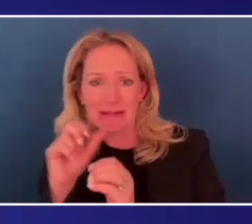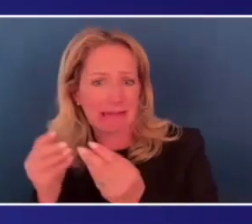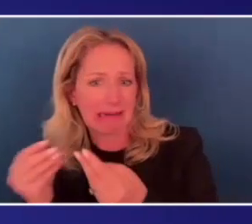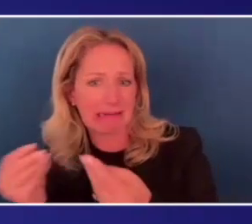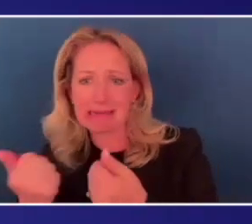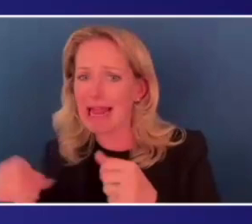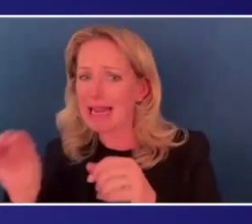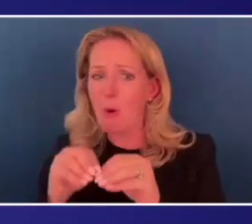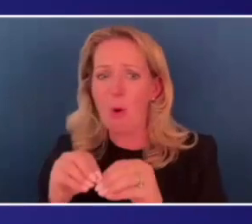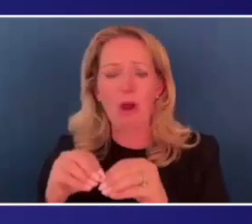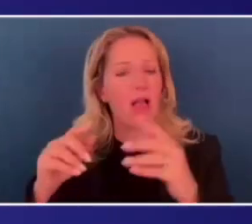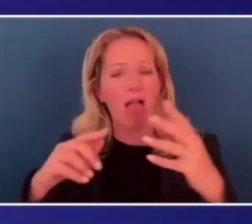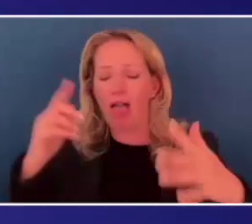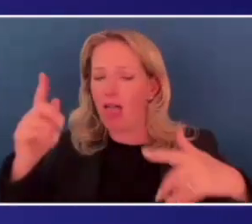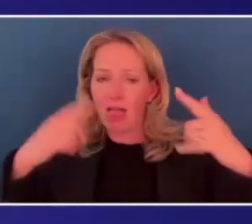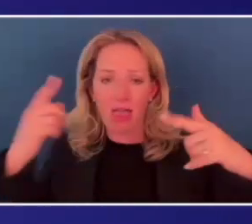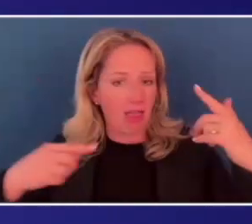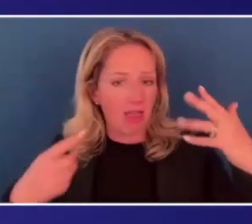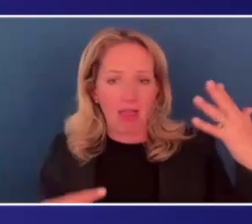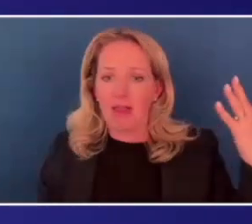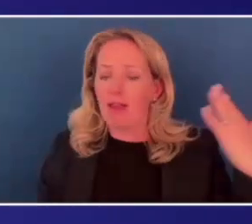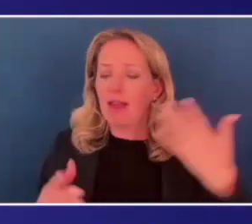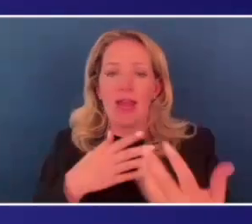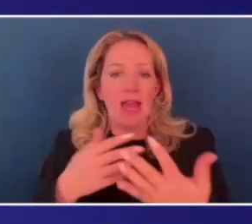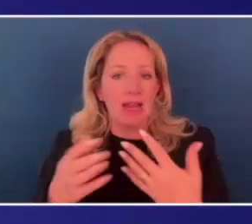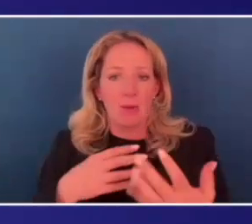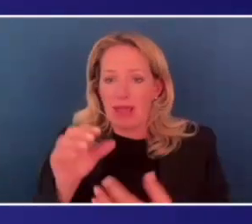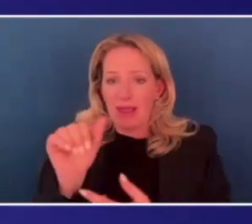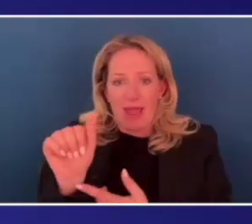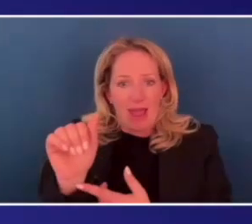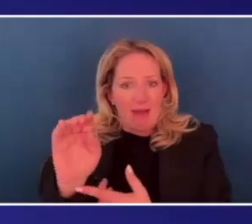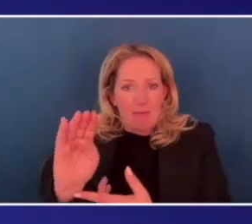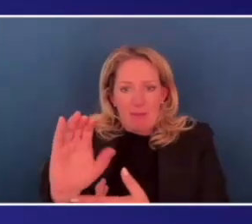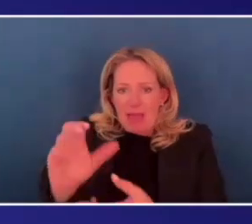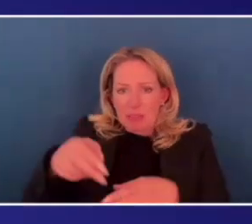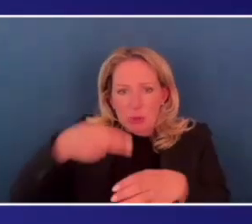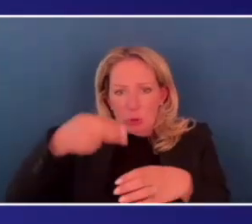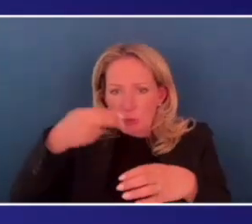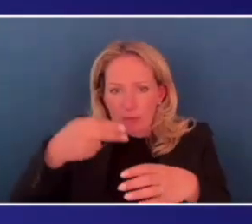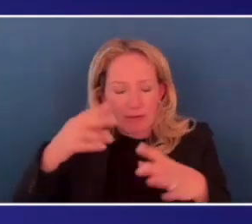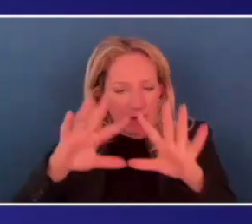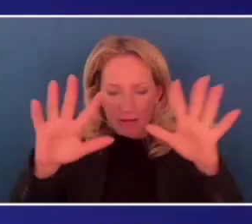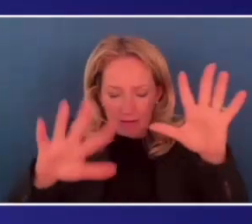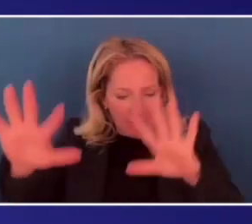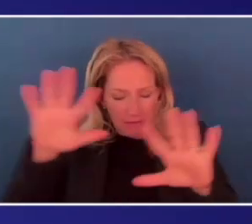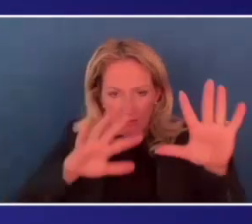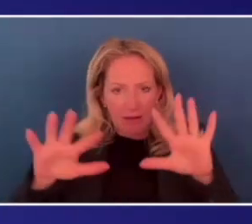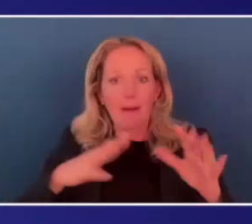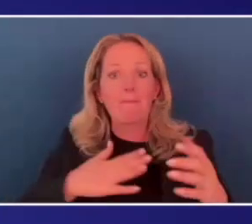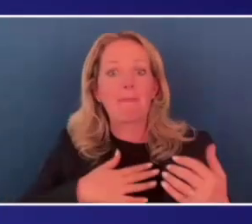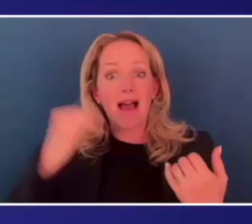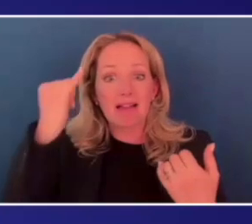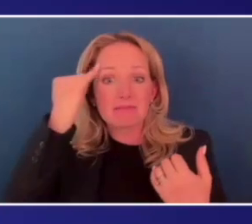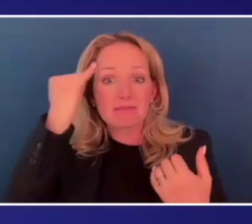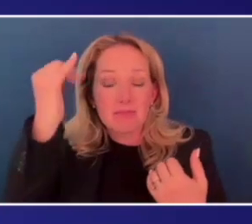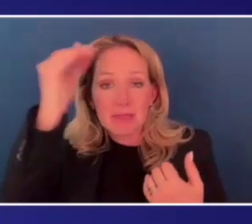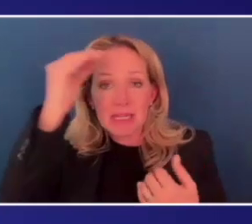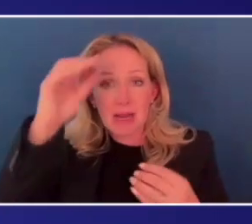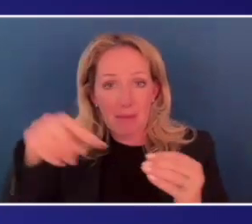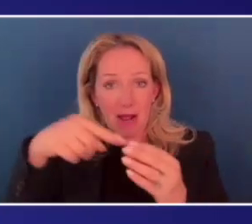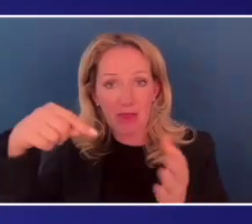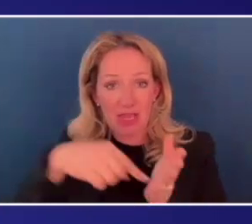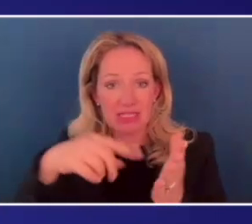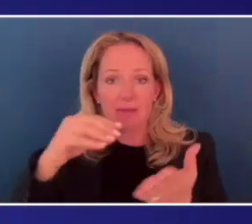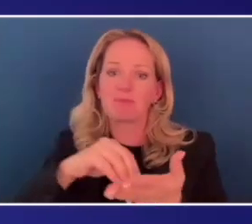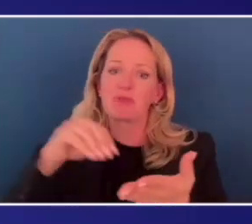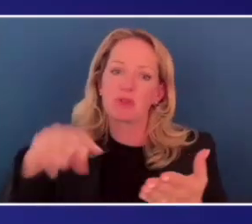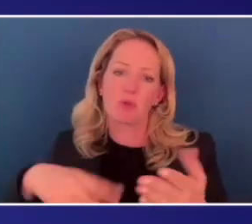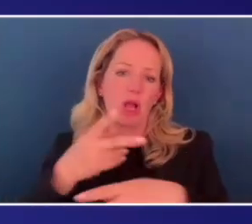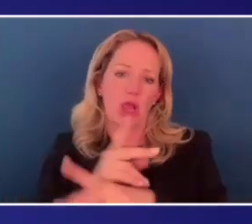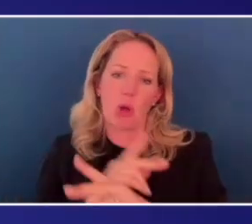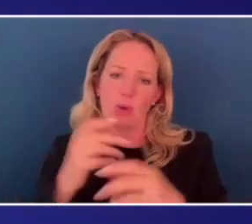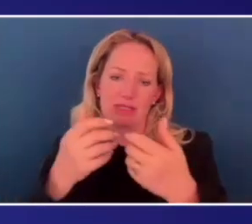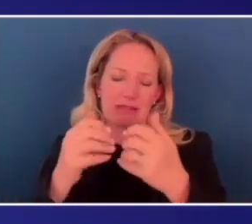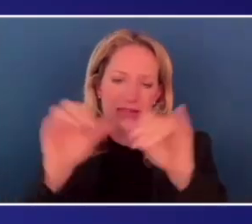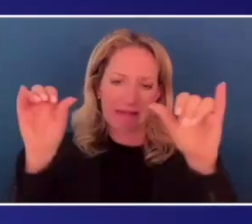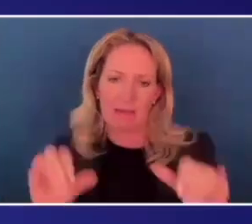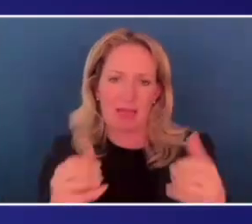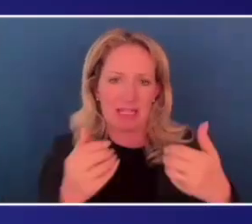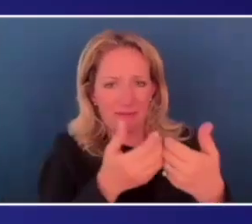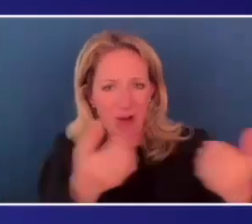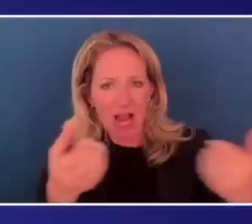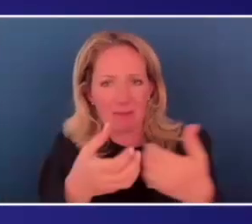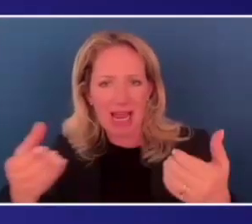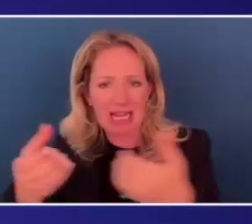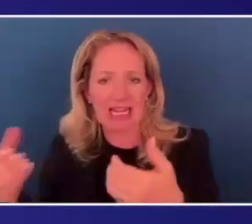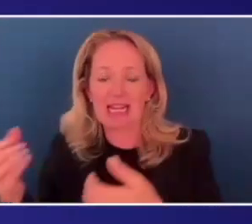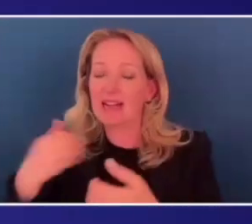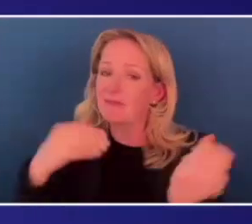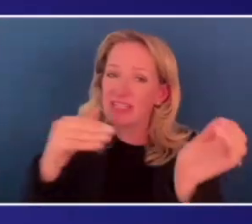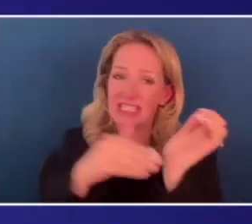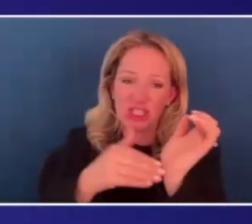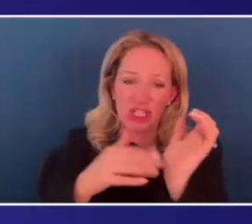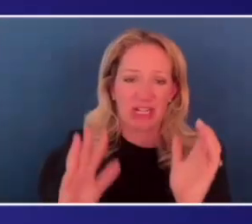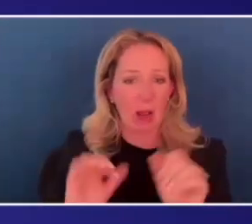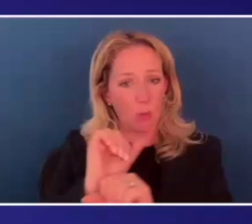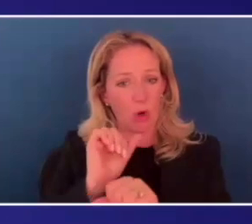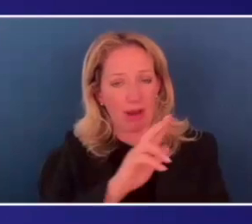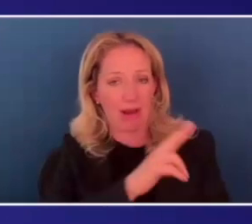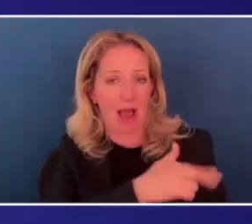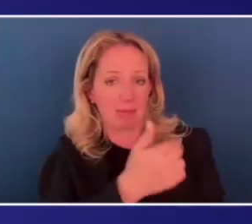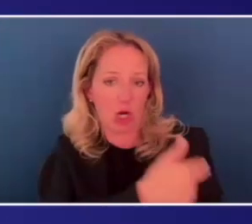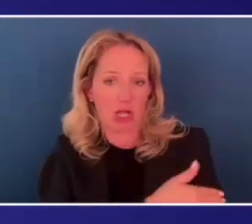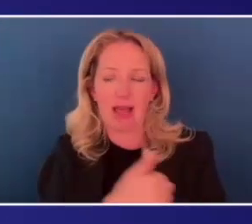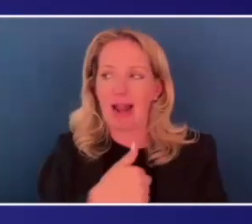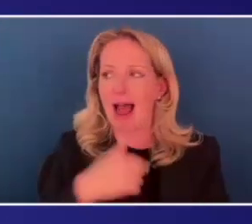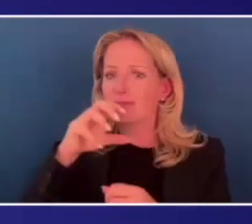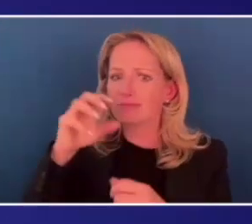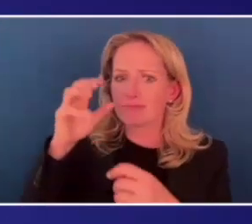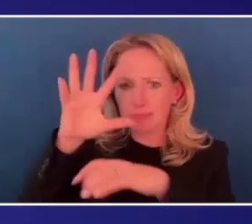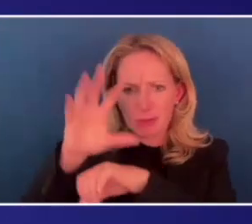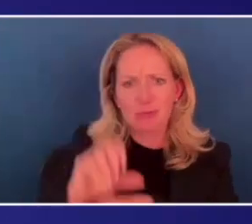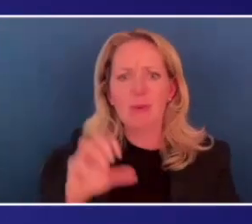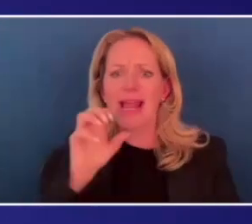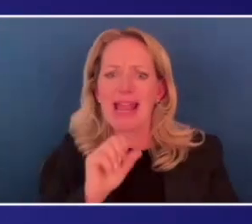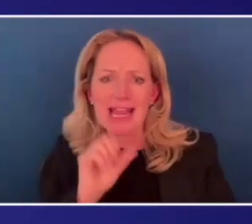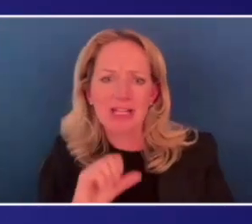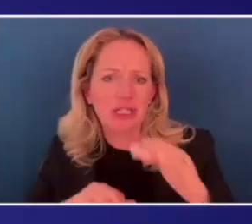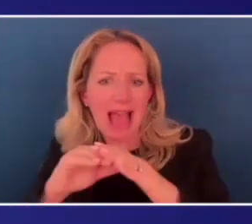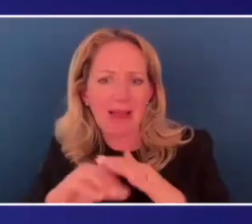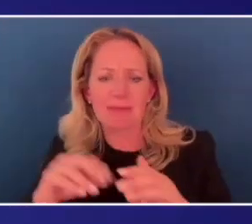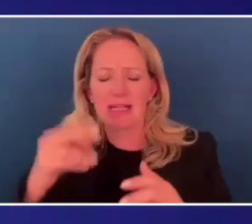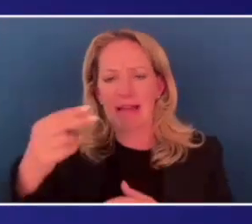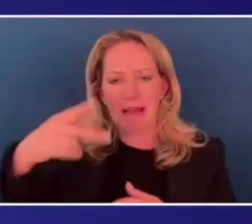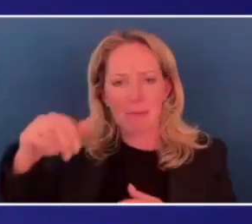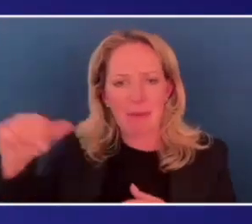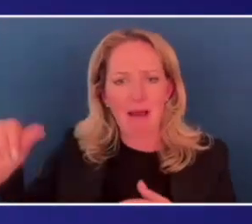Anyway, we got this out of its soup and my idea on or my opinion on all of this is that The student loan system has become very fragmented and I can as a physician who works in hospitals and I'm used to HCAPS and HIPAA and and all of the alphabet soup of that world.